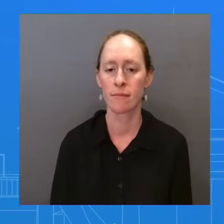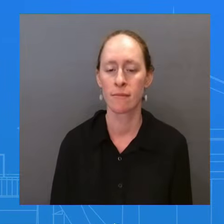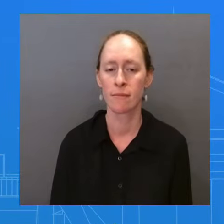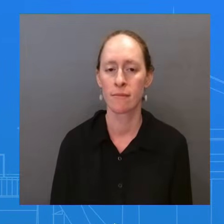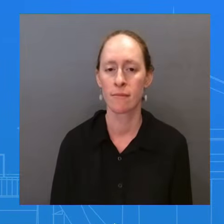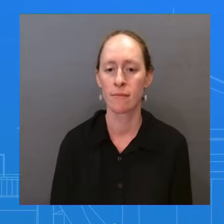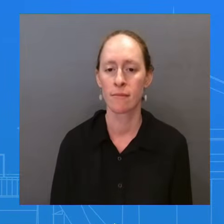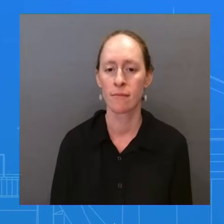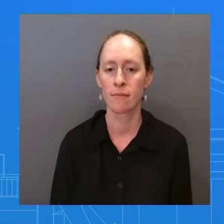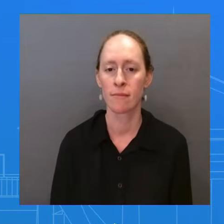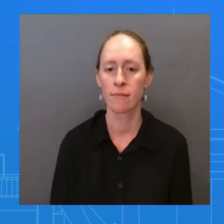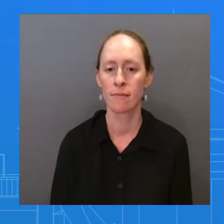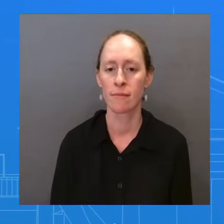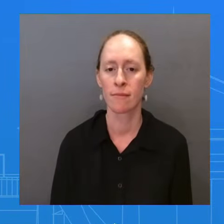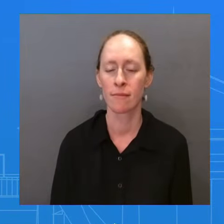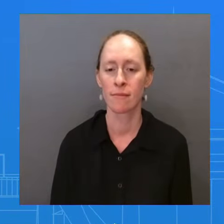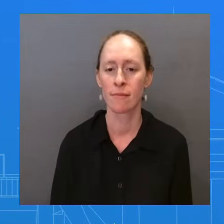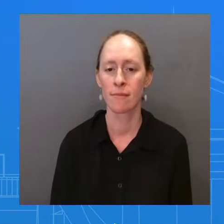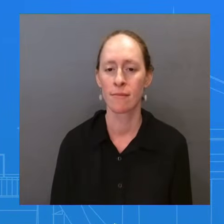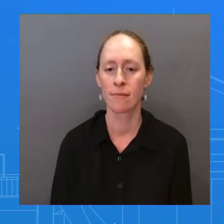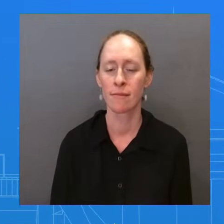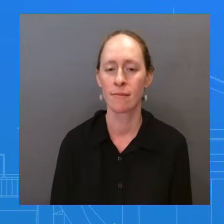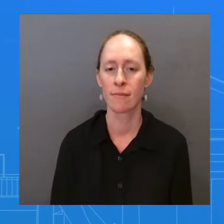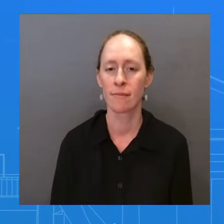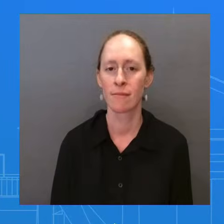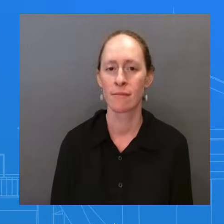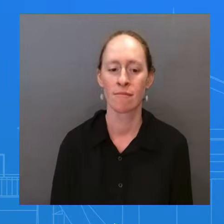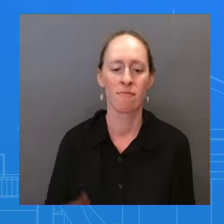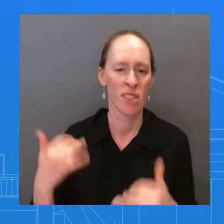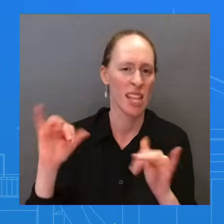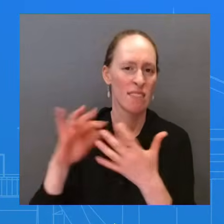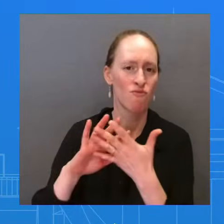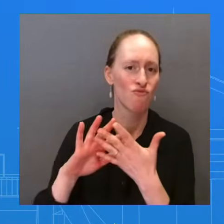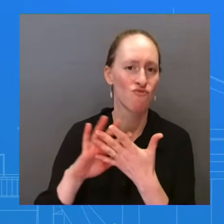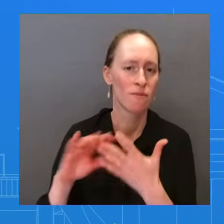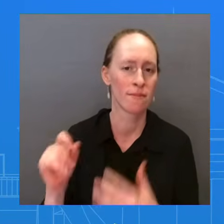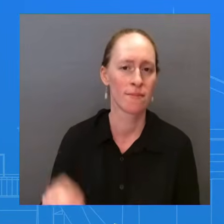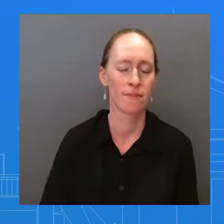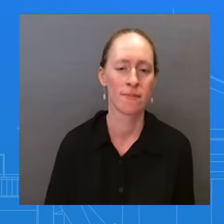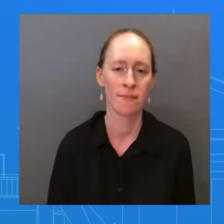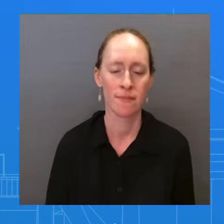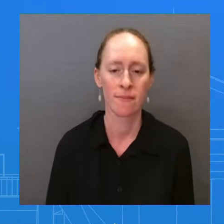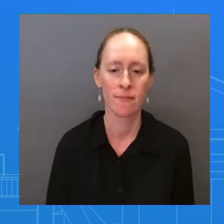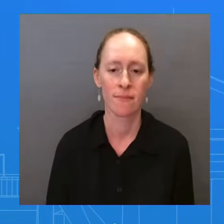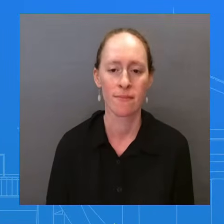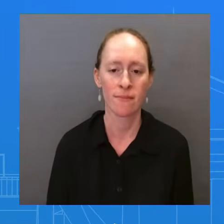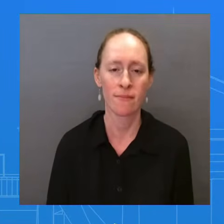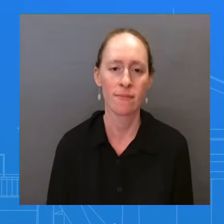And they're describing that piece of the restrictions announced that this is their